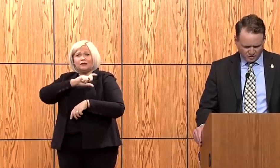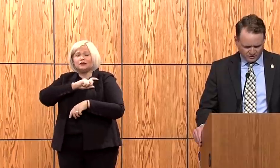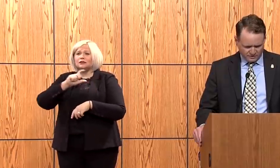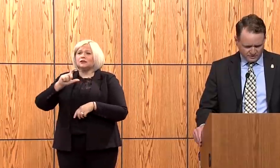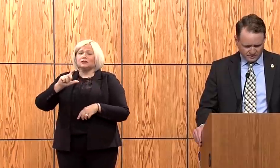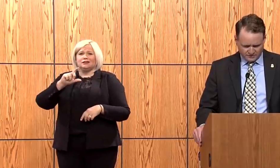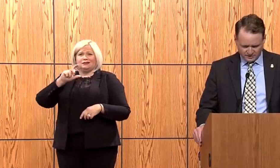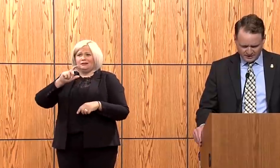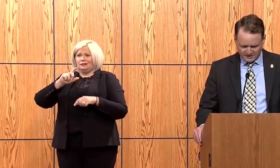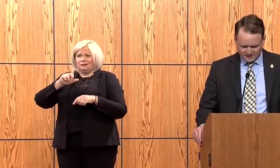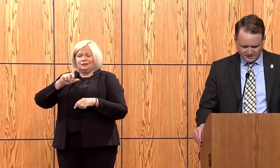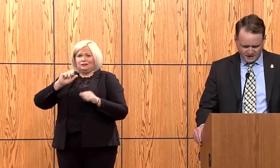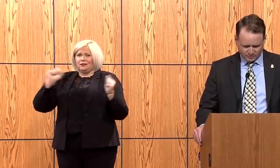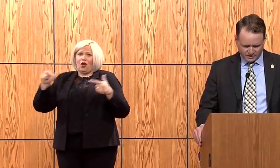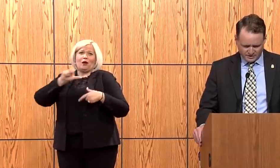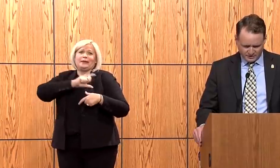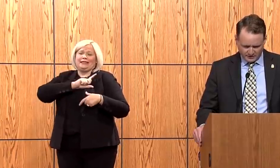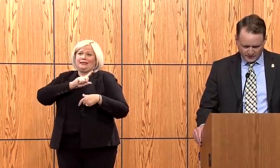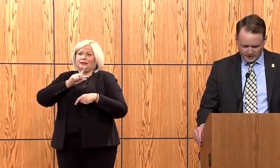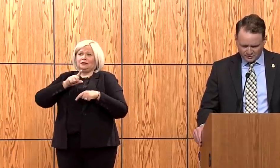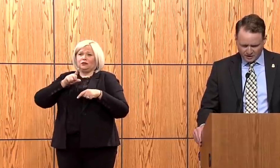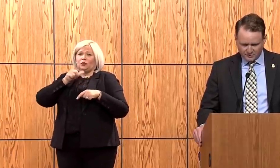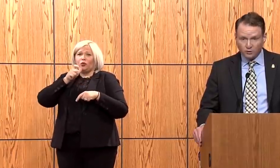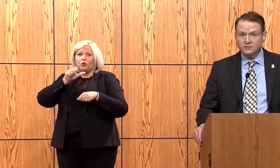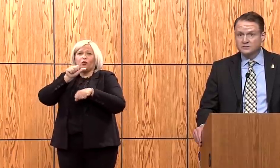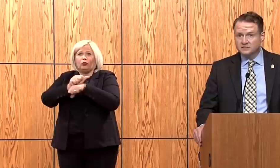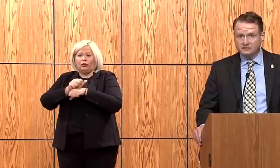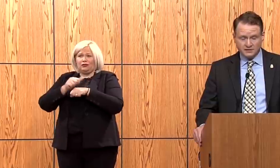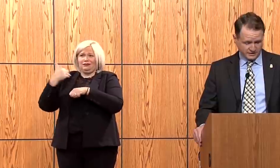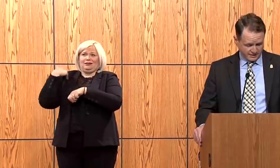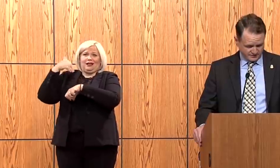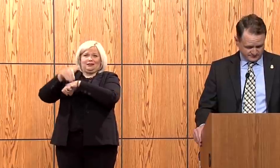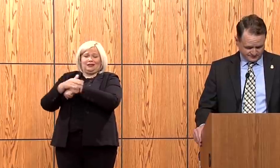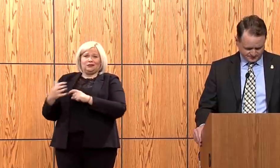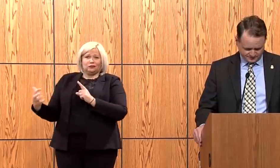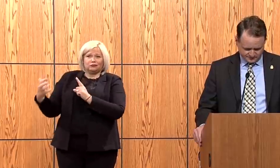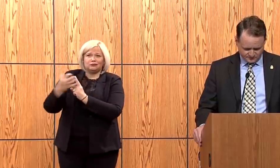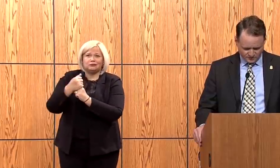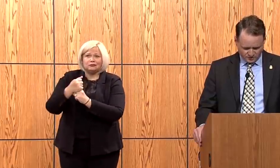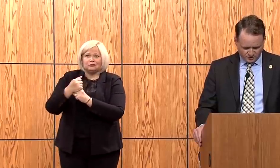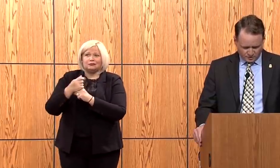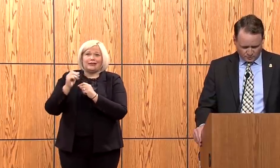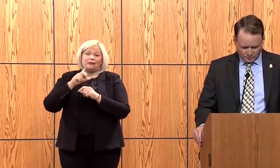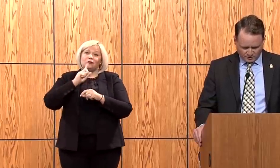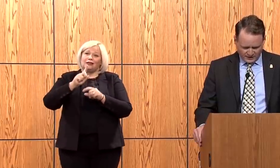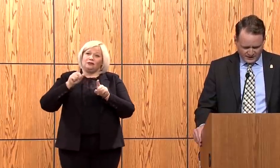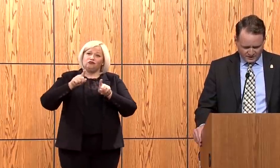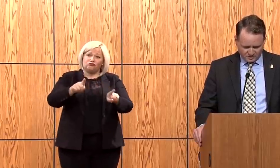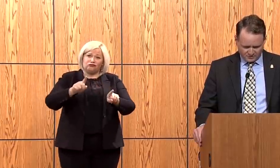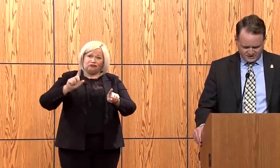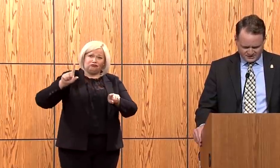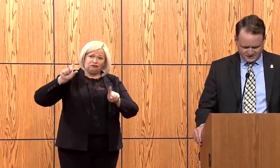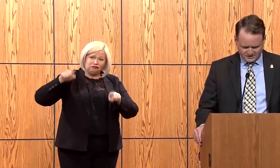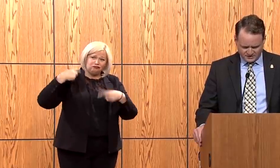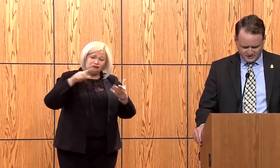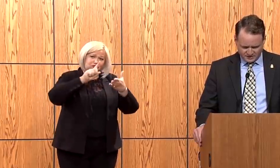WE’RE INCREDIBLY PROUD OF THE WORK OF OUR AGENTS, TASK FORCE WORK OF OUR AGENTS, TASK FORCE OFFICERS, AND LAW ENFORCEMENT OFFICERS, AND LAW ENFORCEMENT PARTNERS DURING LAST NIGHT’S PARTNERS DURING LAST NIGHT’S OPERATION AND THROUGHOUT THE